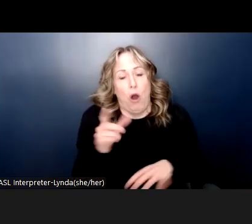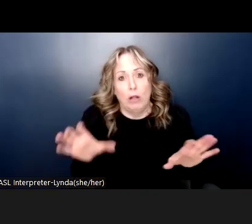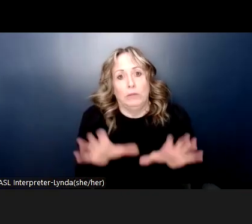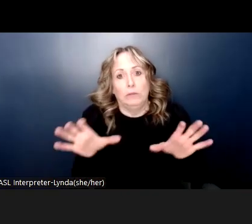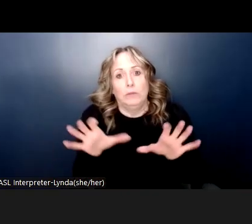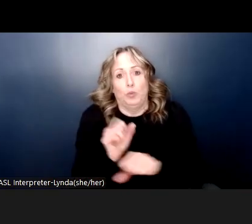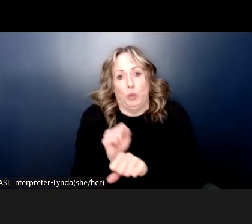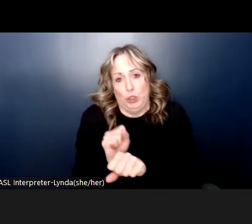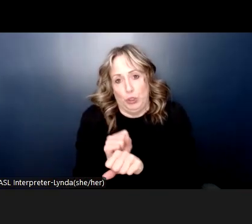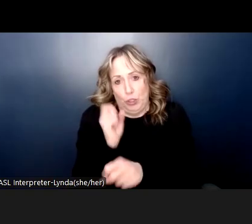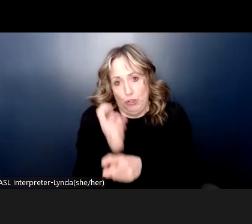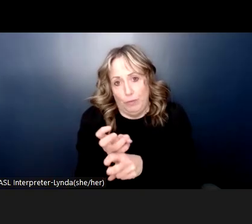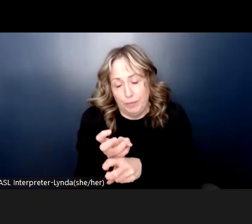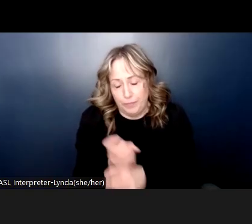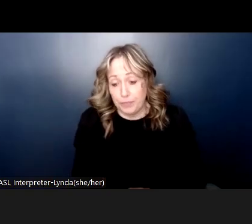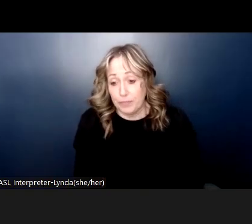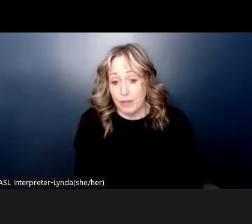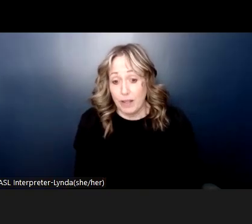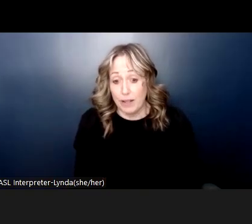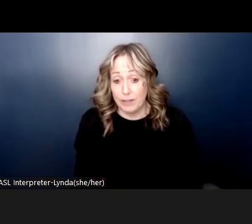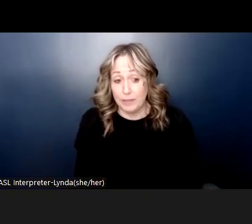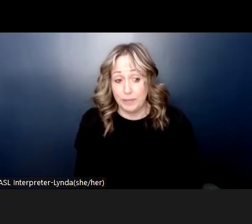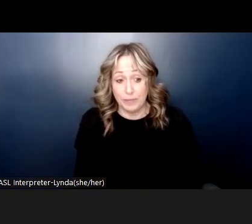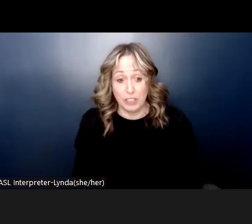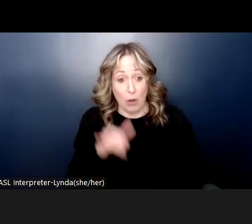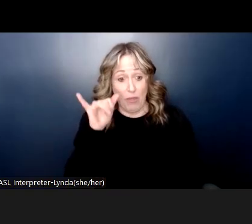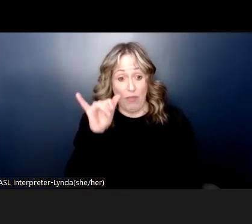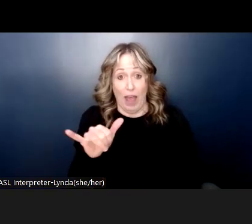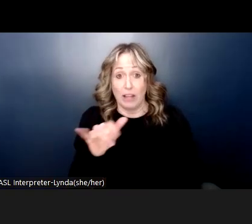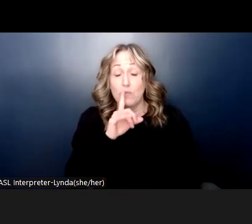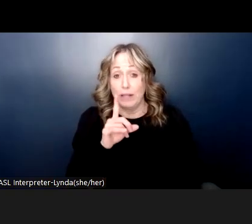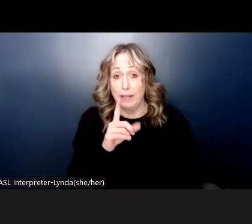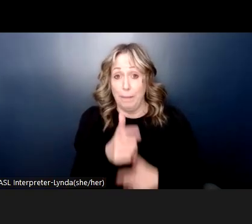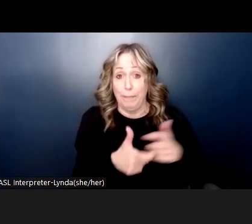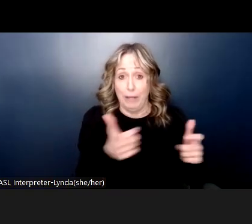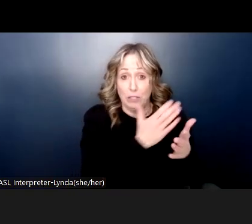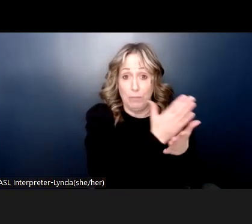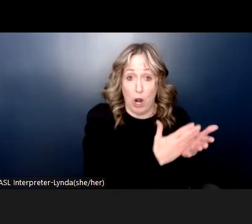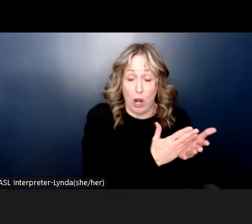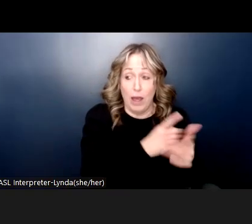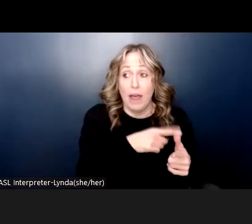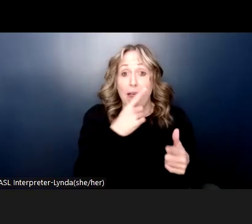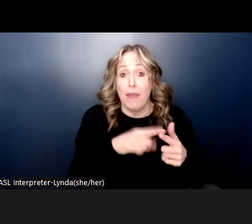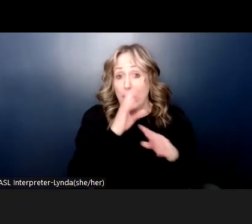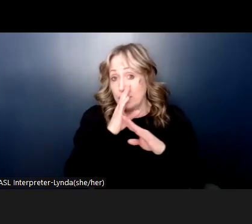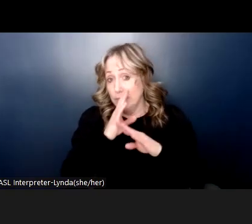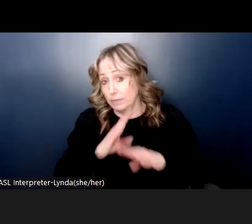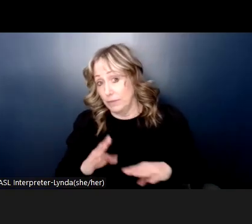So that is the major component. Then we are quiet for five days as business days.